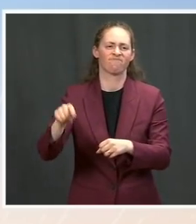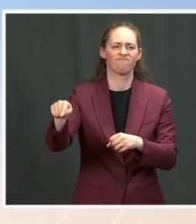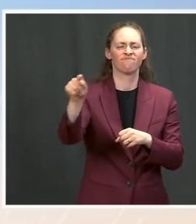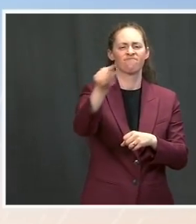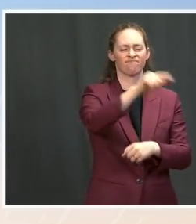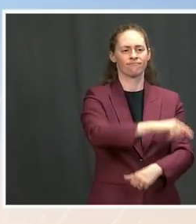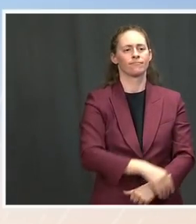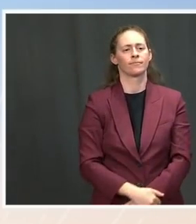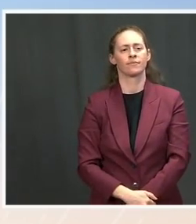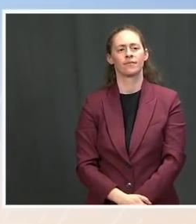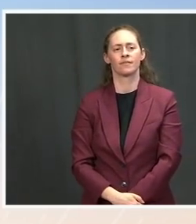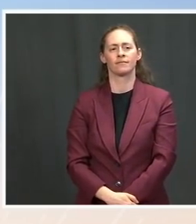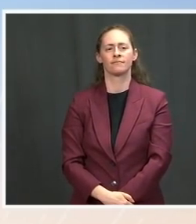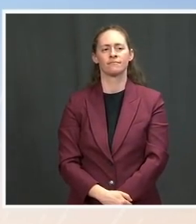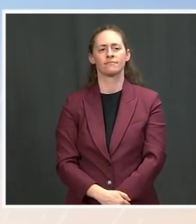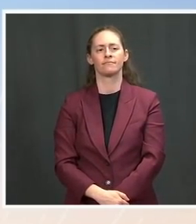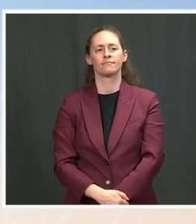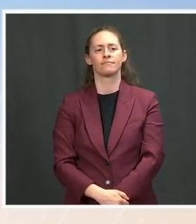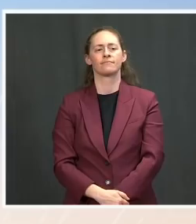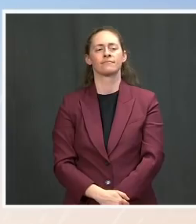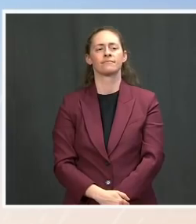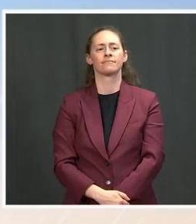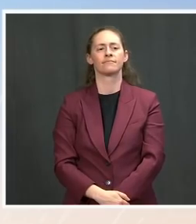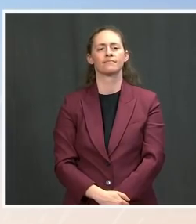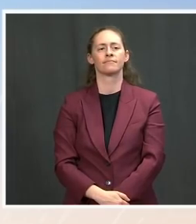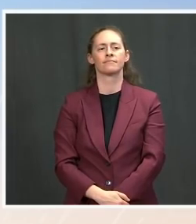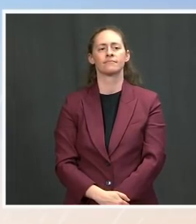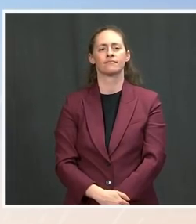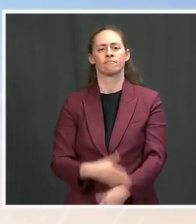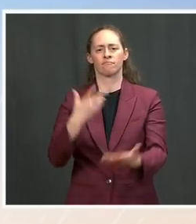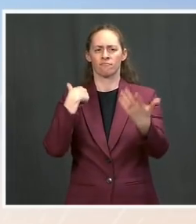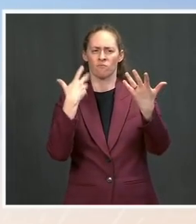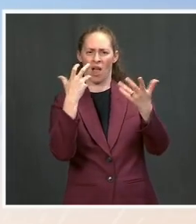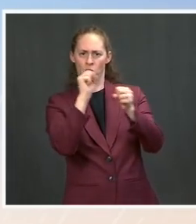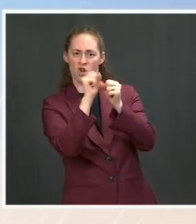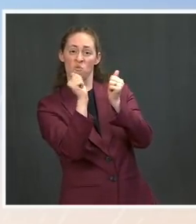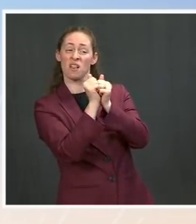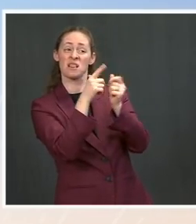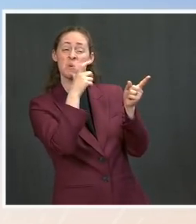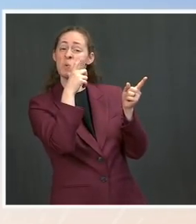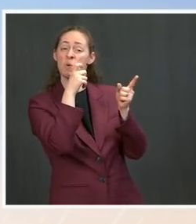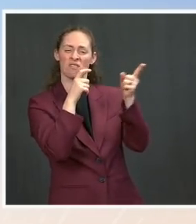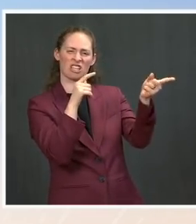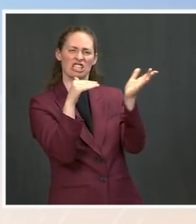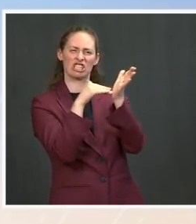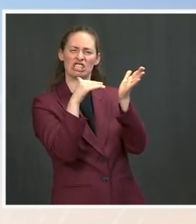we see that people trust their local doctors and that if it's easy -- if you know you're going there to get your checkup,